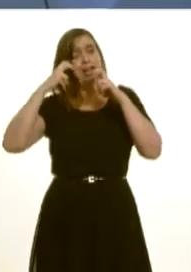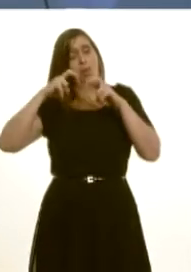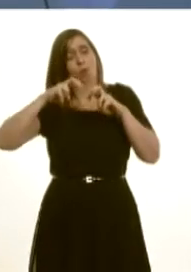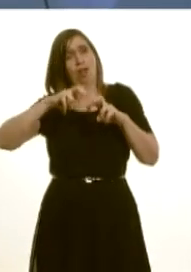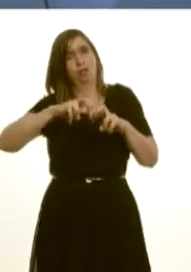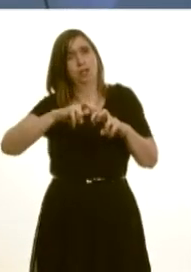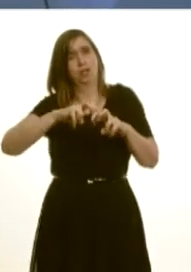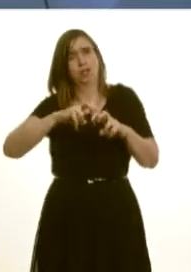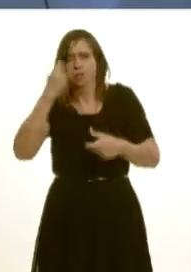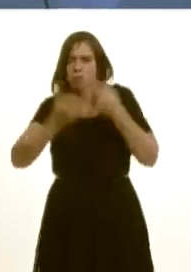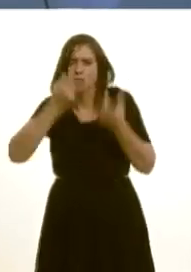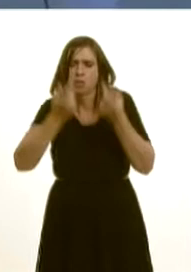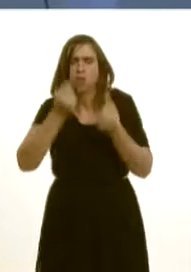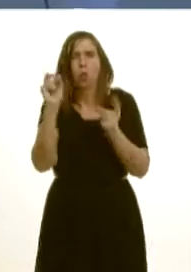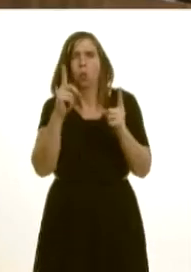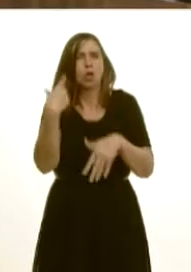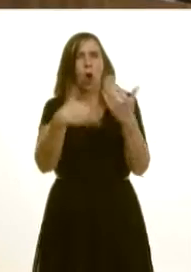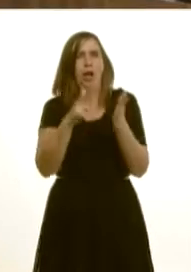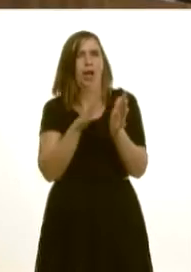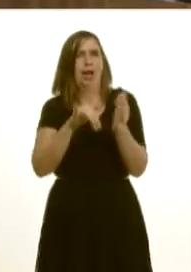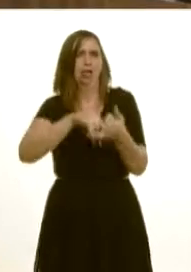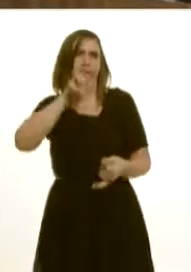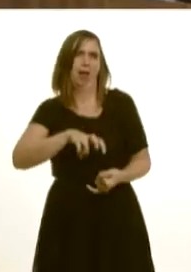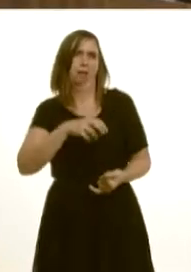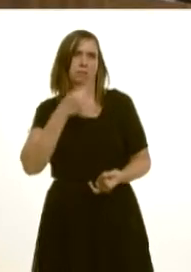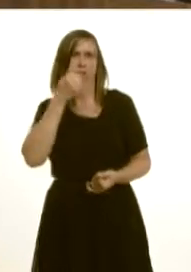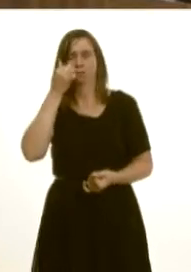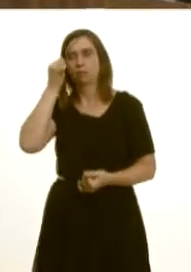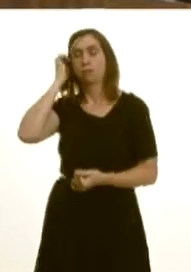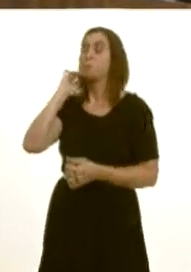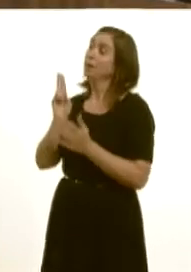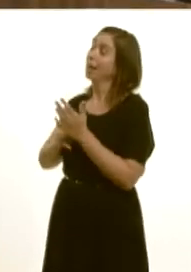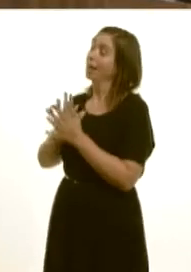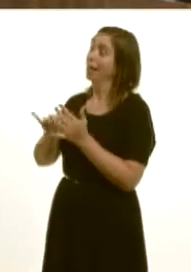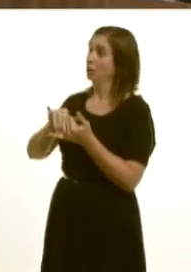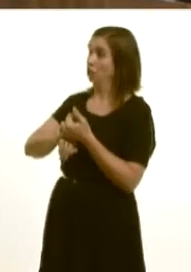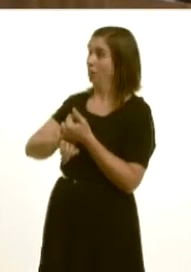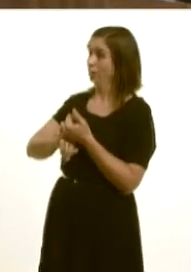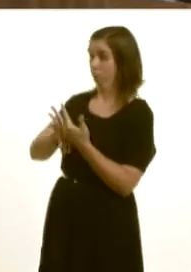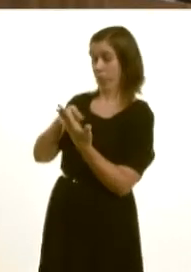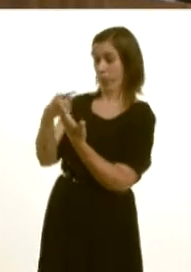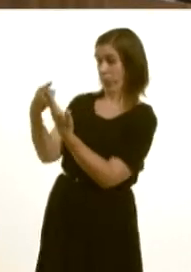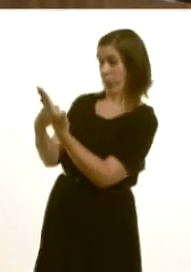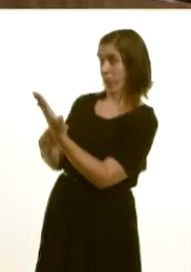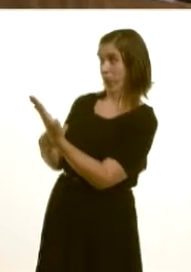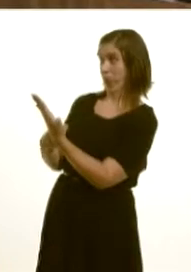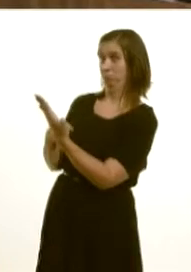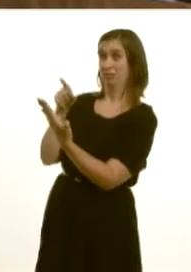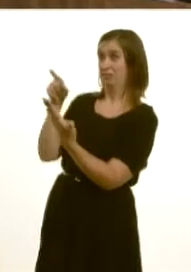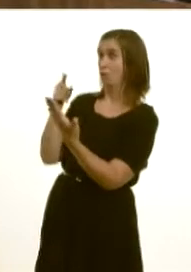in the Welsh NHS? Carwyn Jones: I can say that the NHS is at breaking point according to the BMA, the Royal College of Nursing and the Royal College of